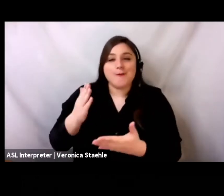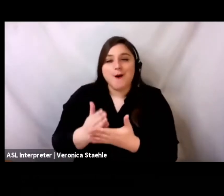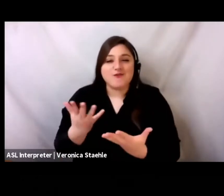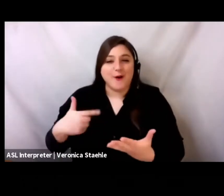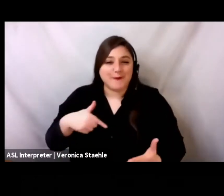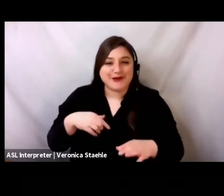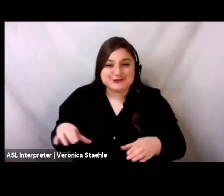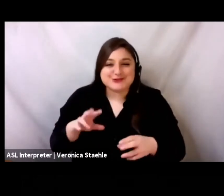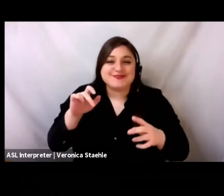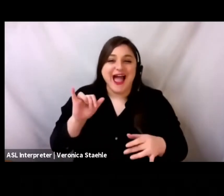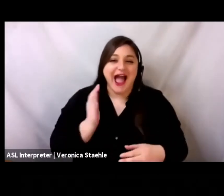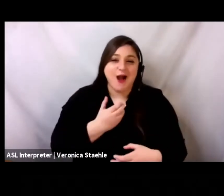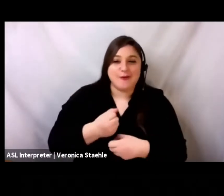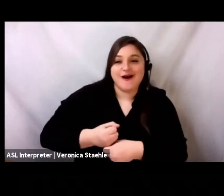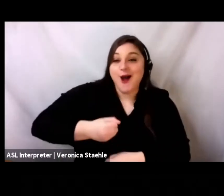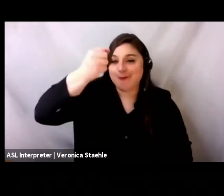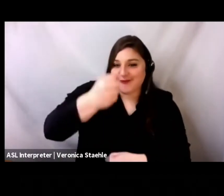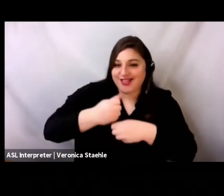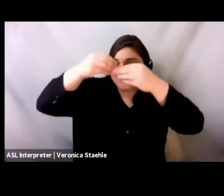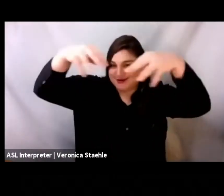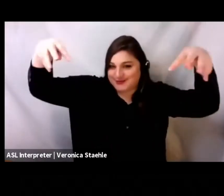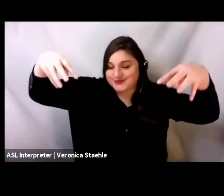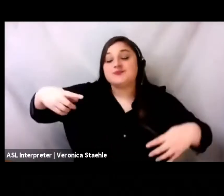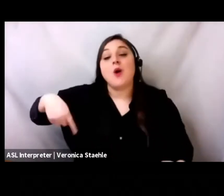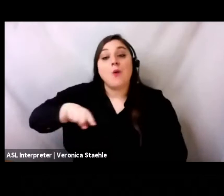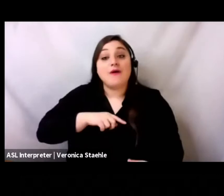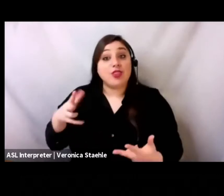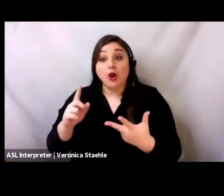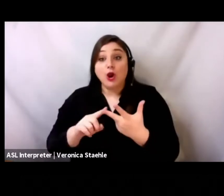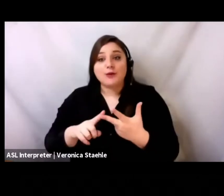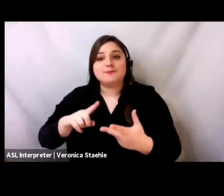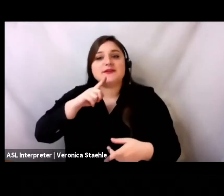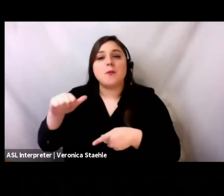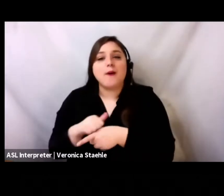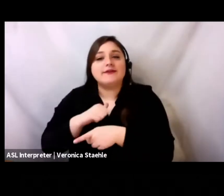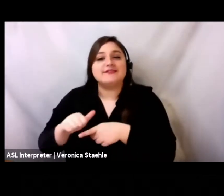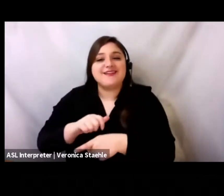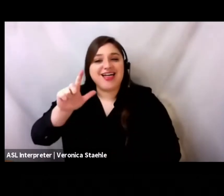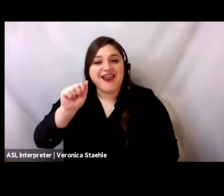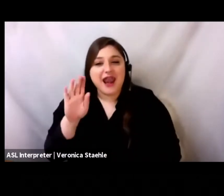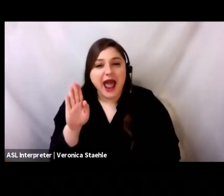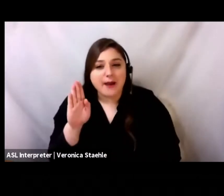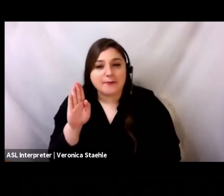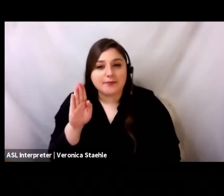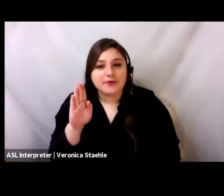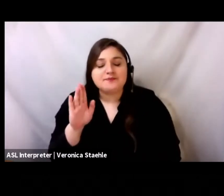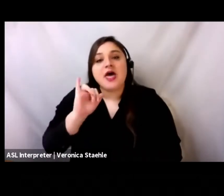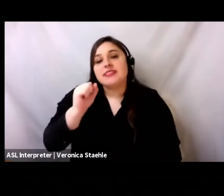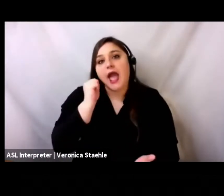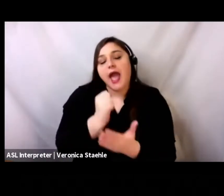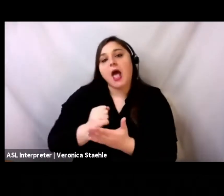is what we call Practice Lab which really fosters artistry of curriculum building and collective